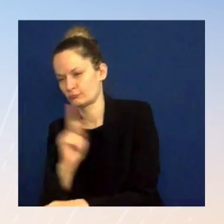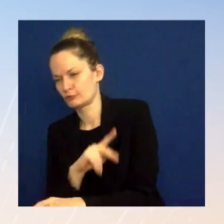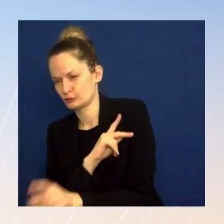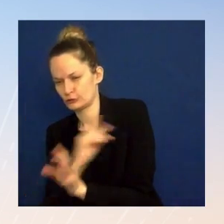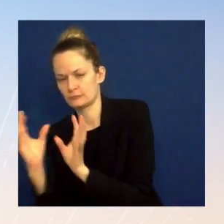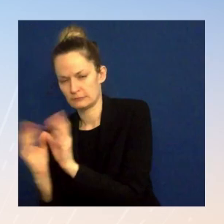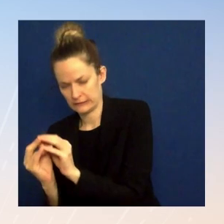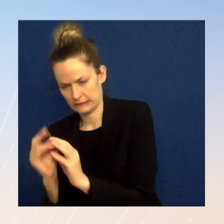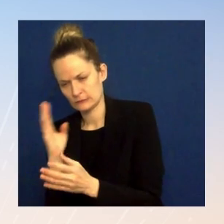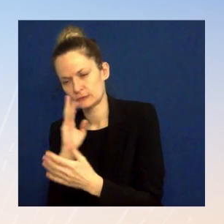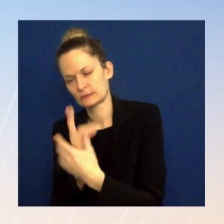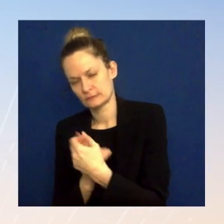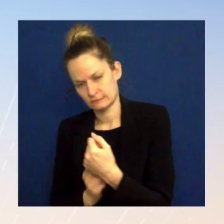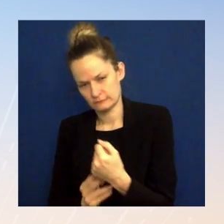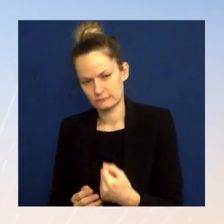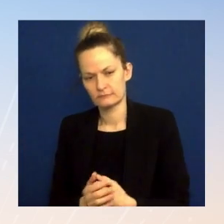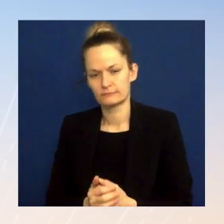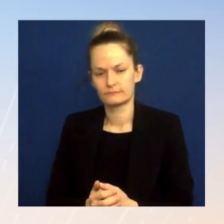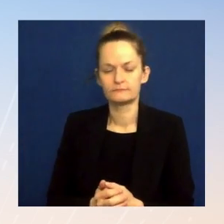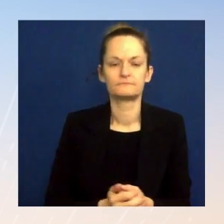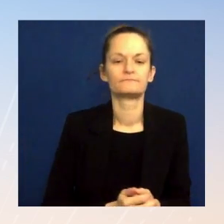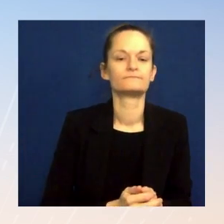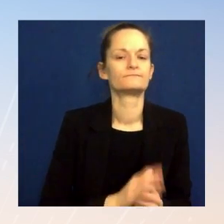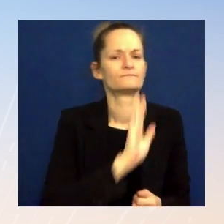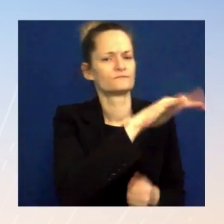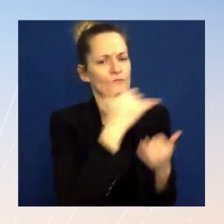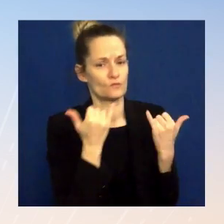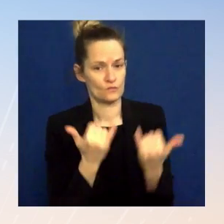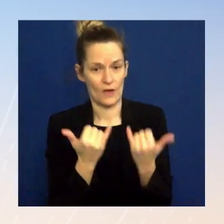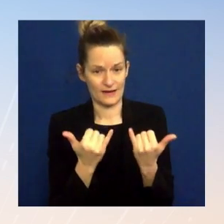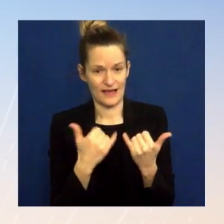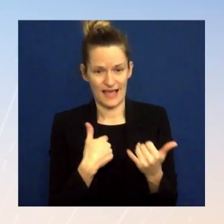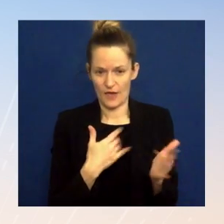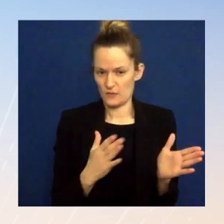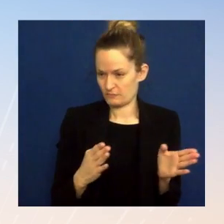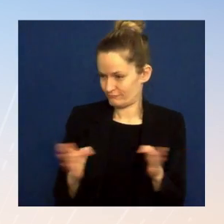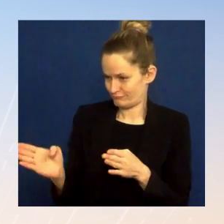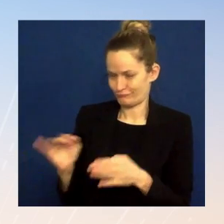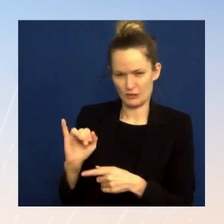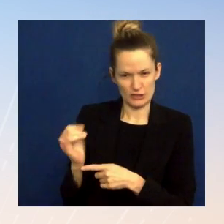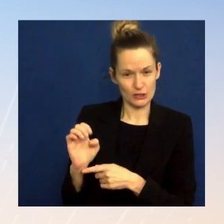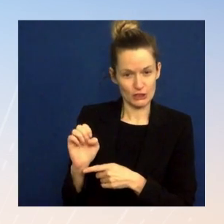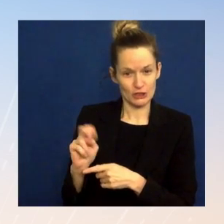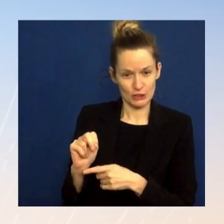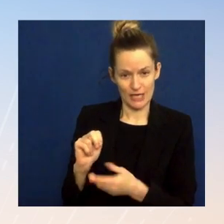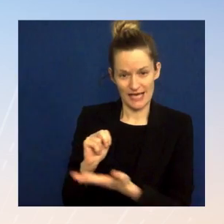that I will turn that question over to Jen Psaki who will -- be able to handle that. The Press: I know you won't . Just real quick --